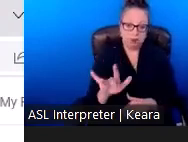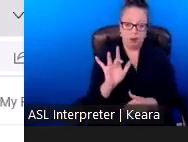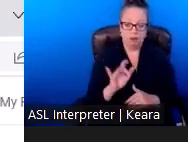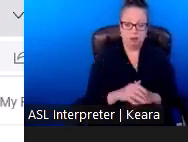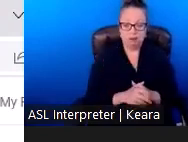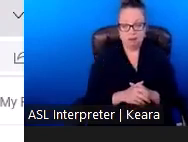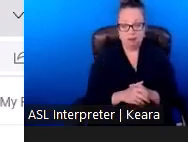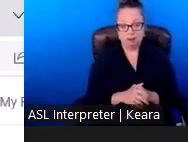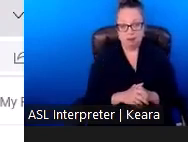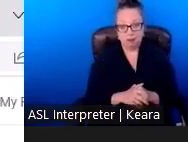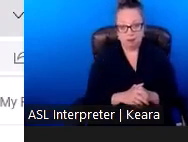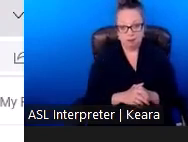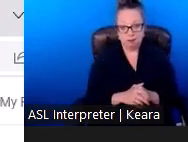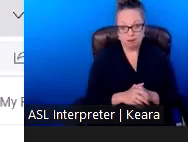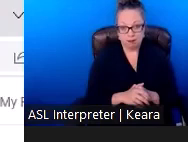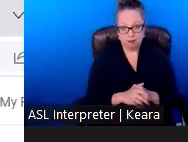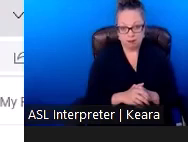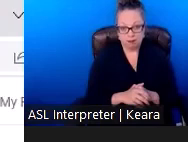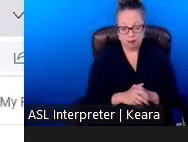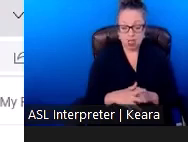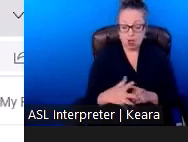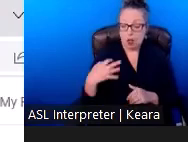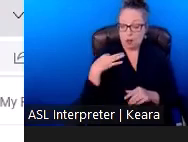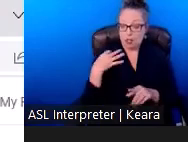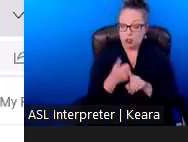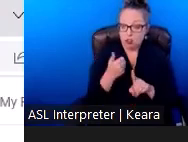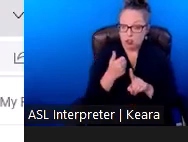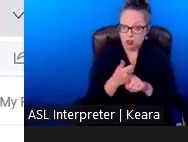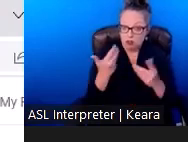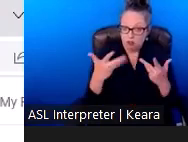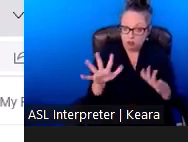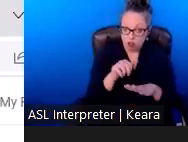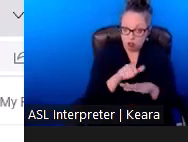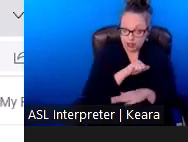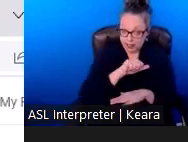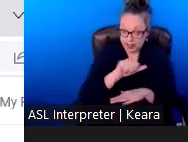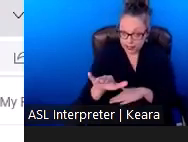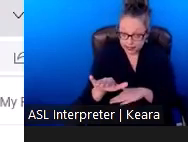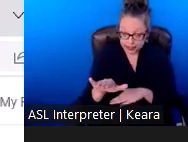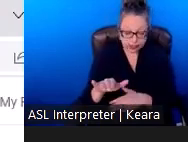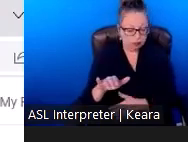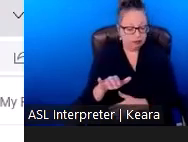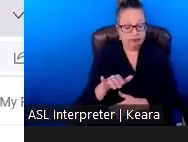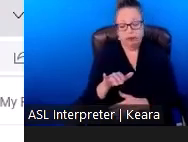Once the application has been submitted, you will no longer be able to make changes so